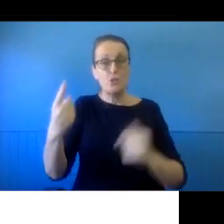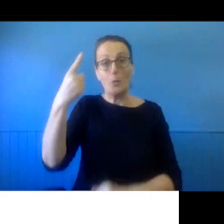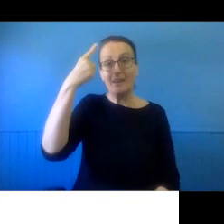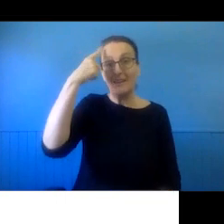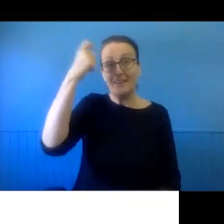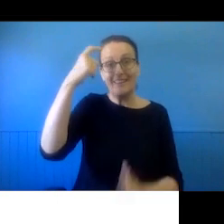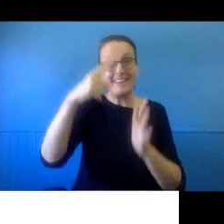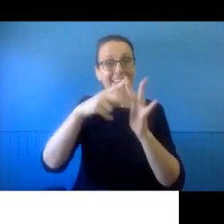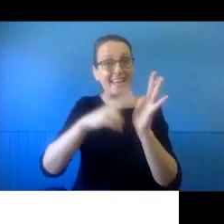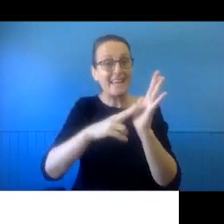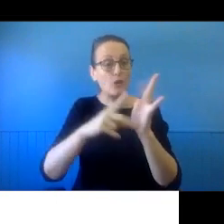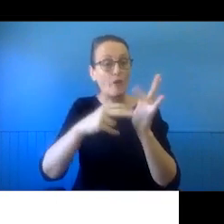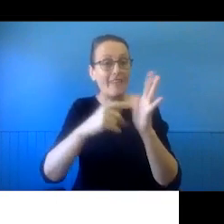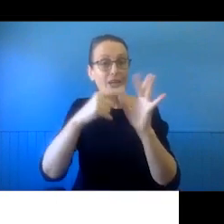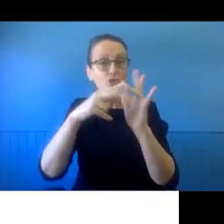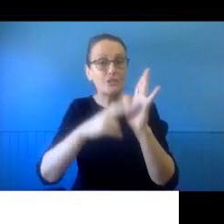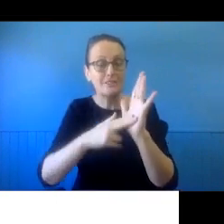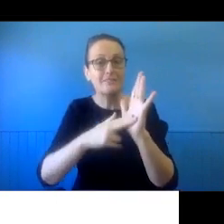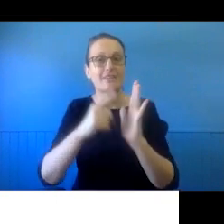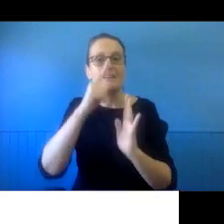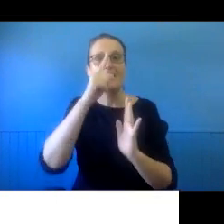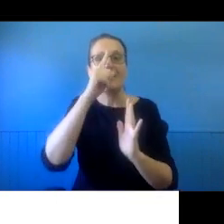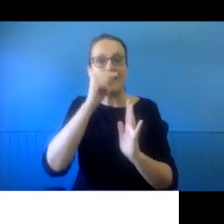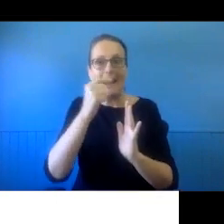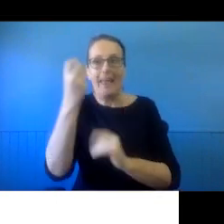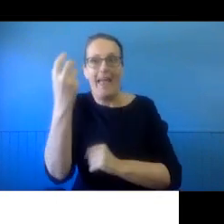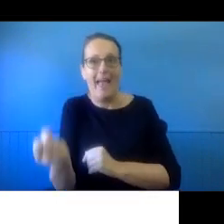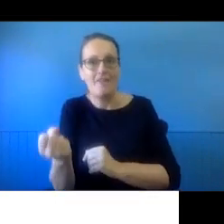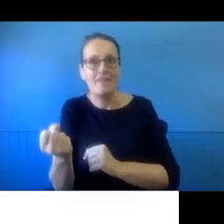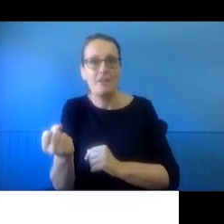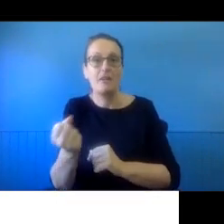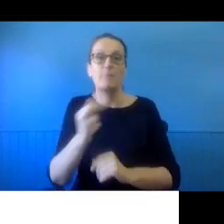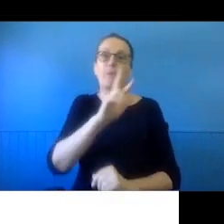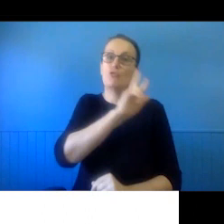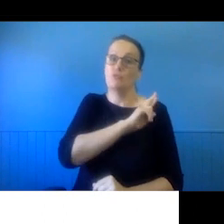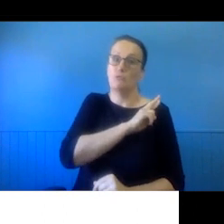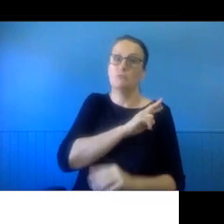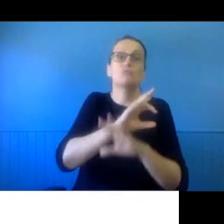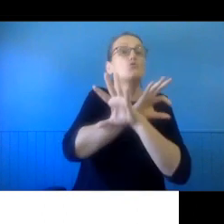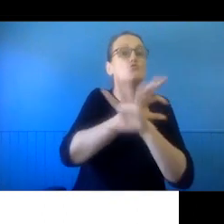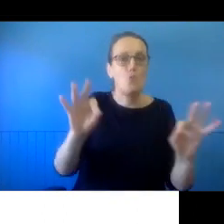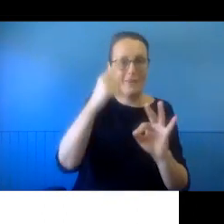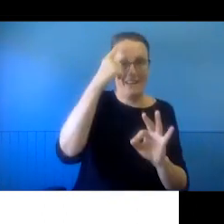balanced, funnily enough, with the responsibility of not innovation.